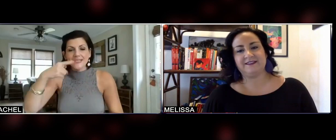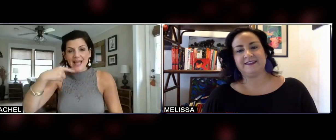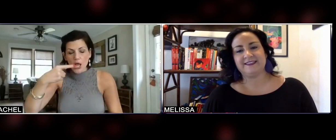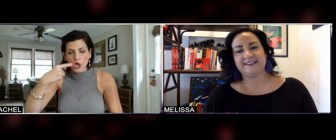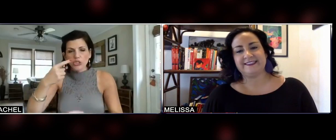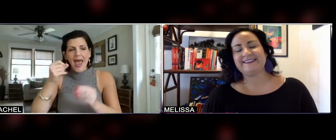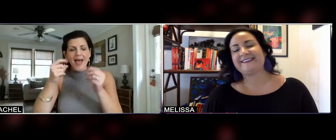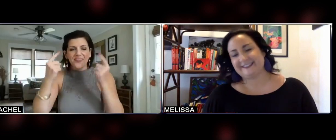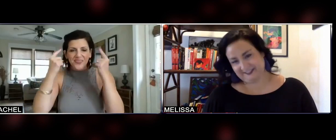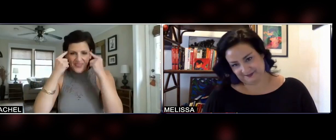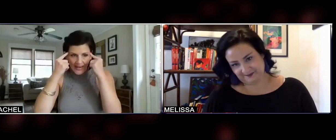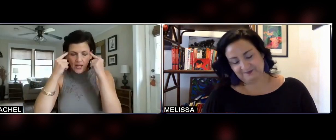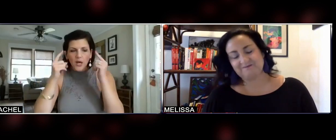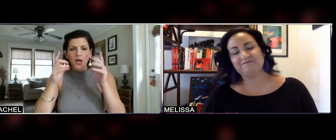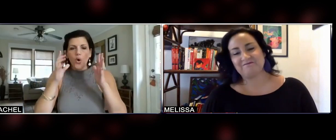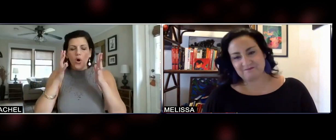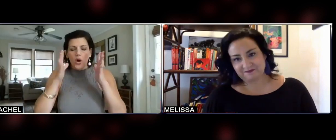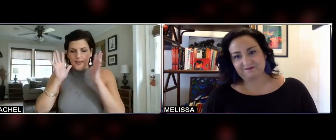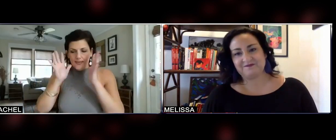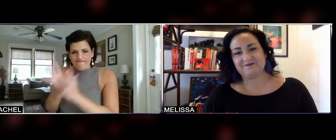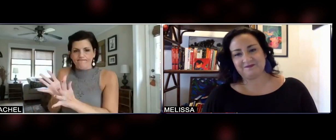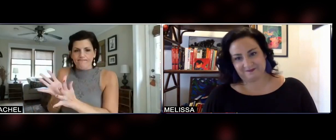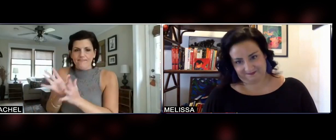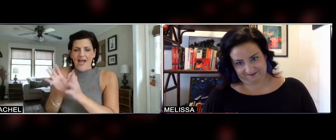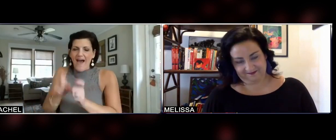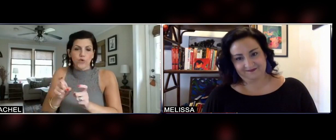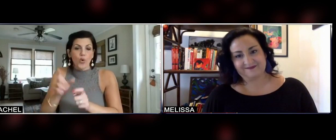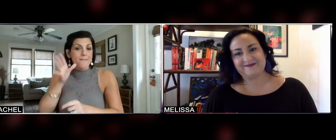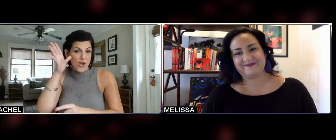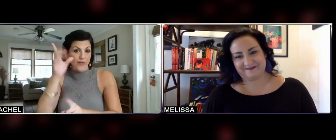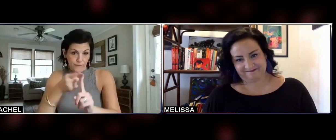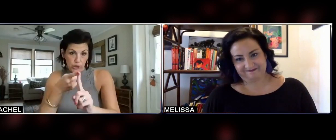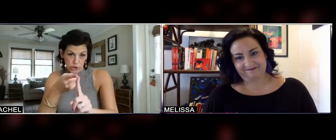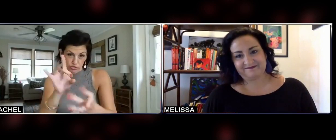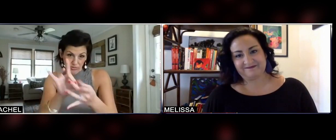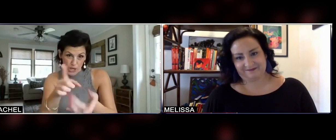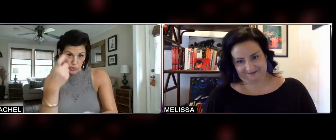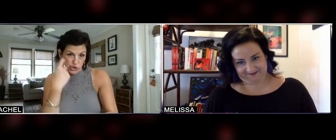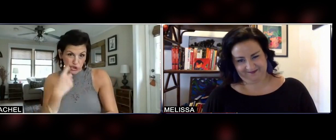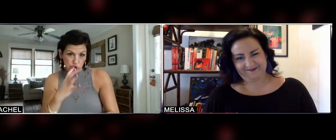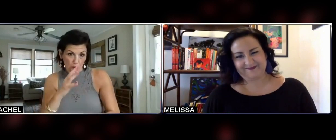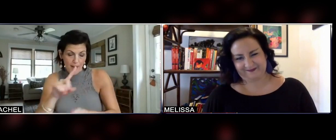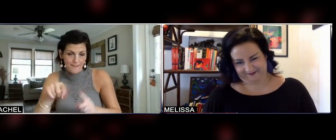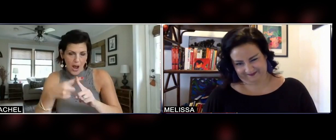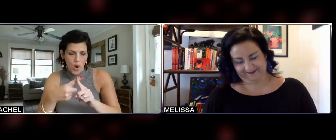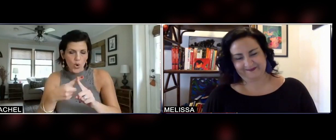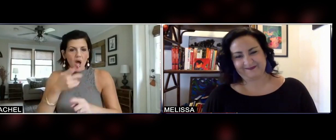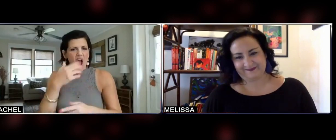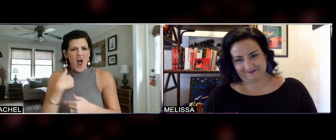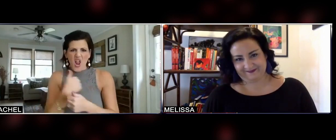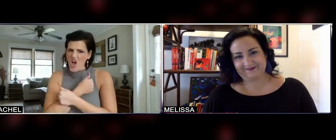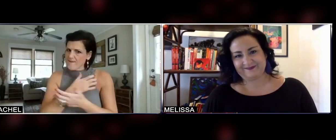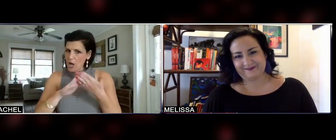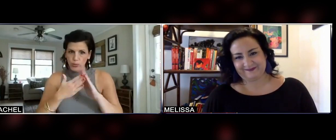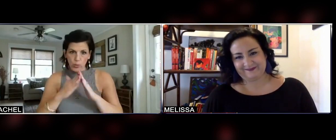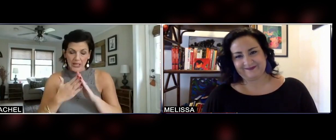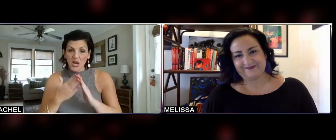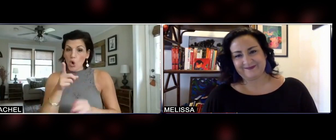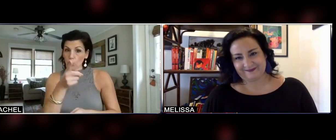naysayers and think, okay, I need to be a parent first. As for what you were just saying - I love my community.